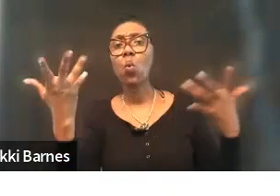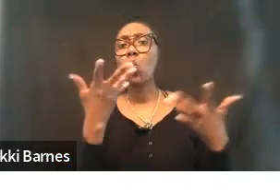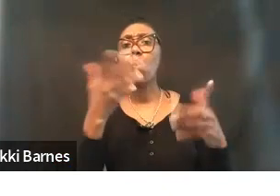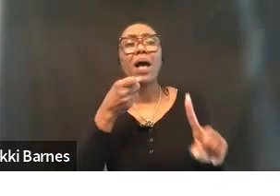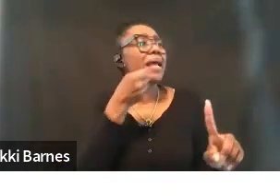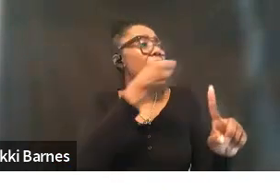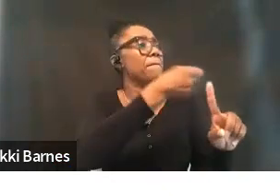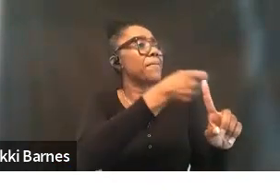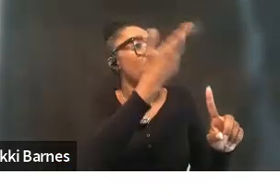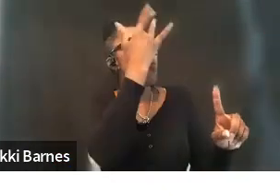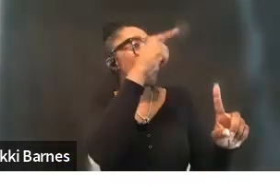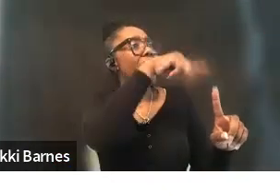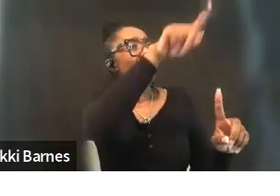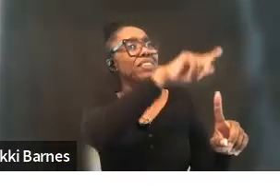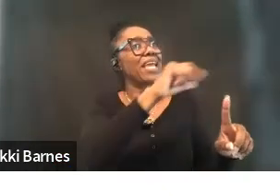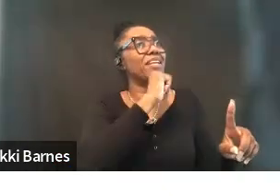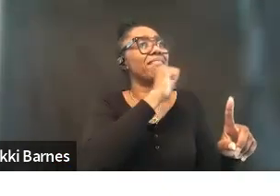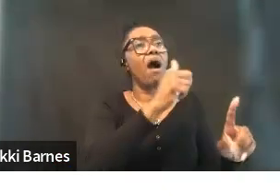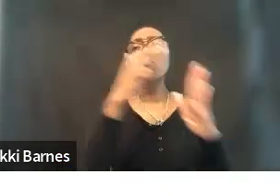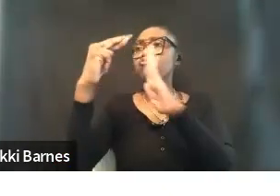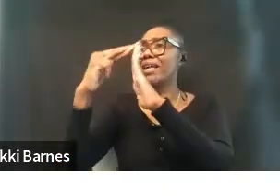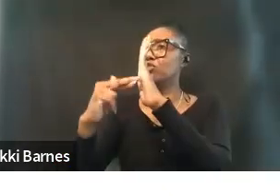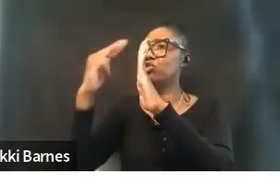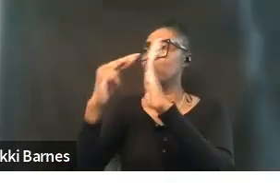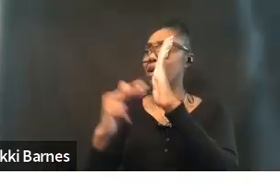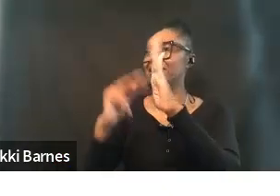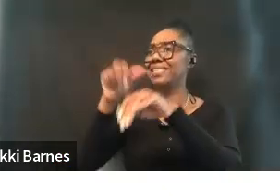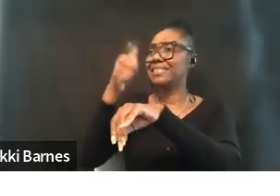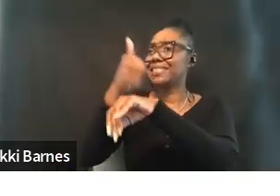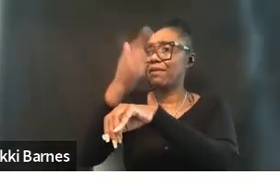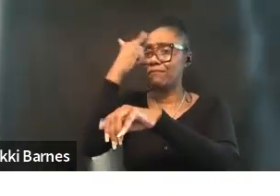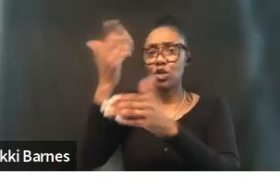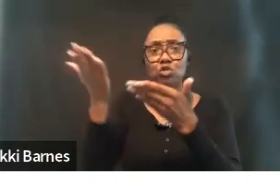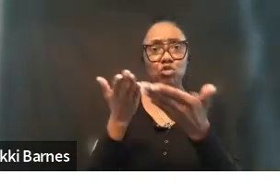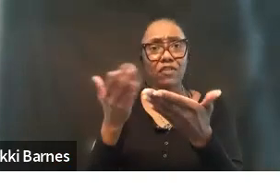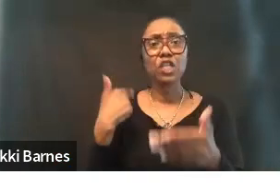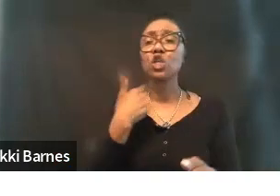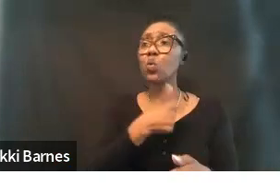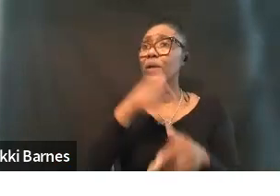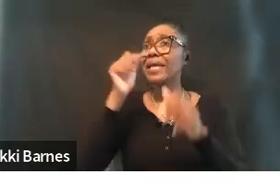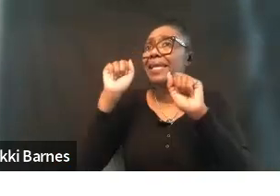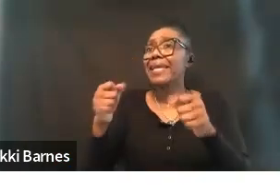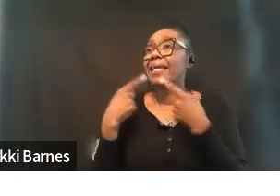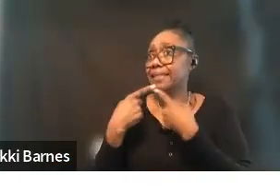And what do we need to do? Do so that if we say we have these services, they really are available.